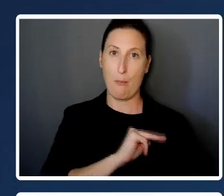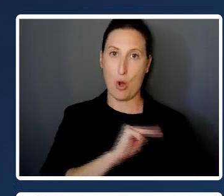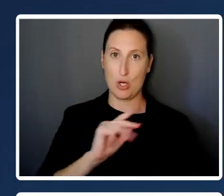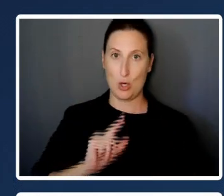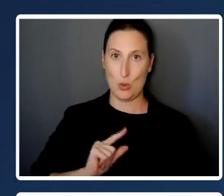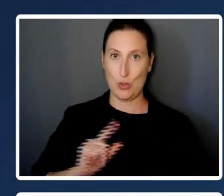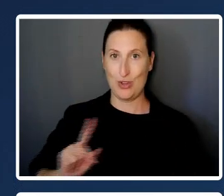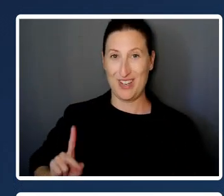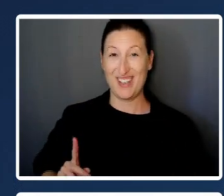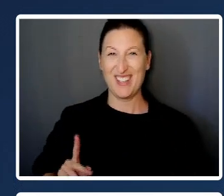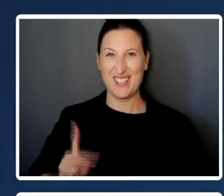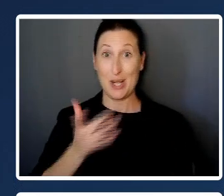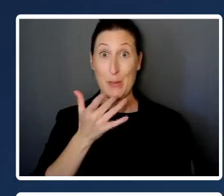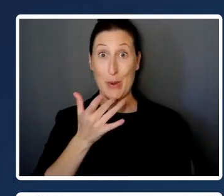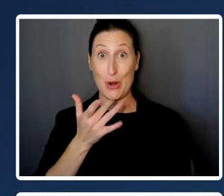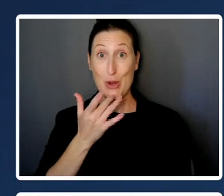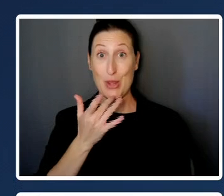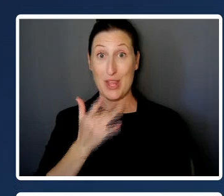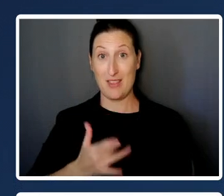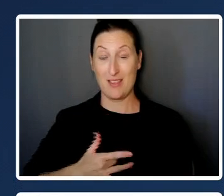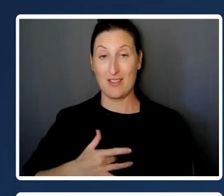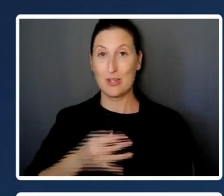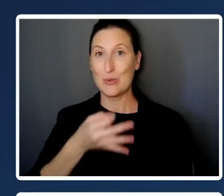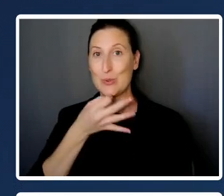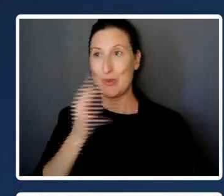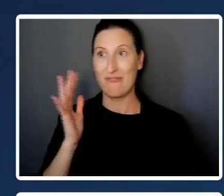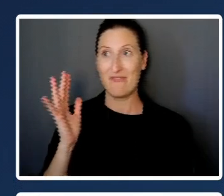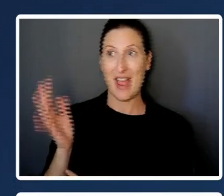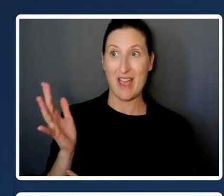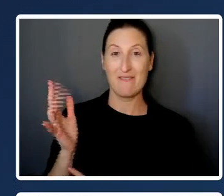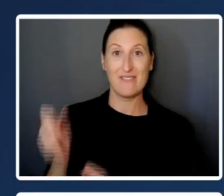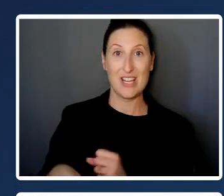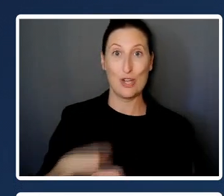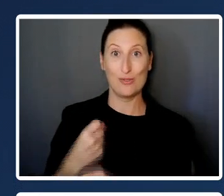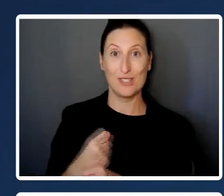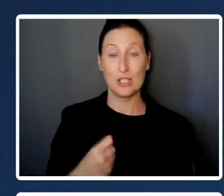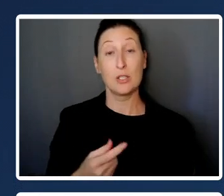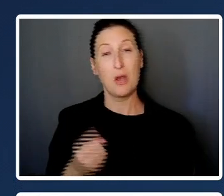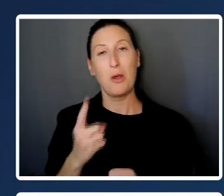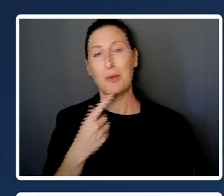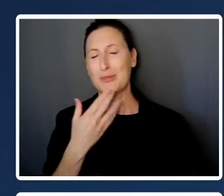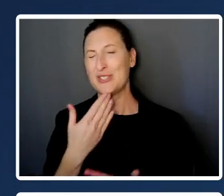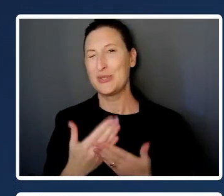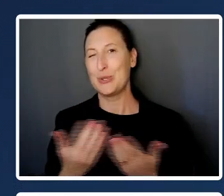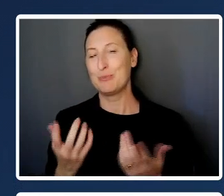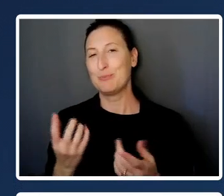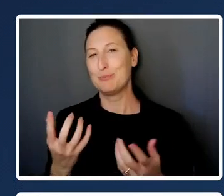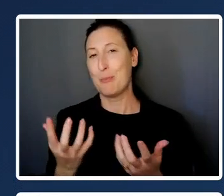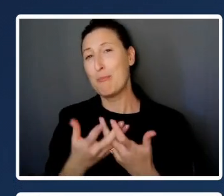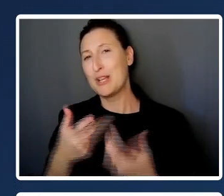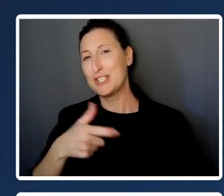it's good timing to have a stamp come out for that in a few years. And it's certainly a topic that,